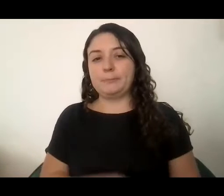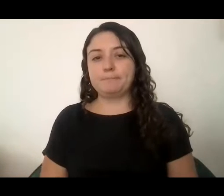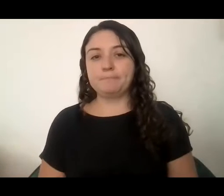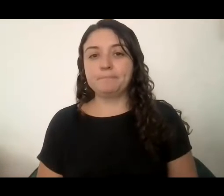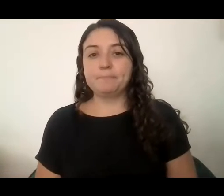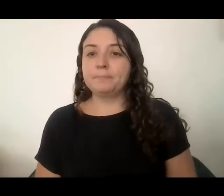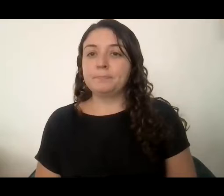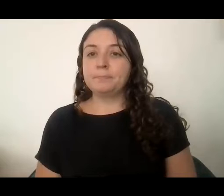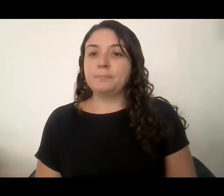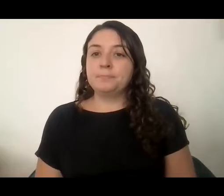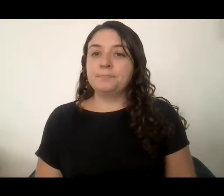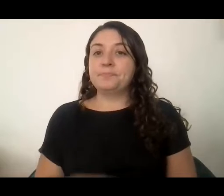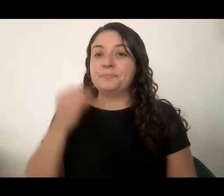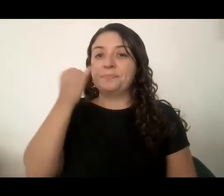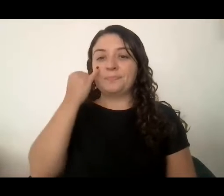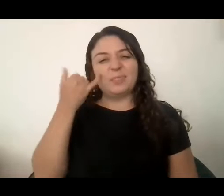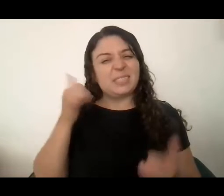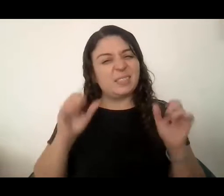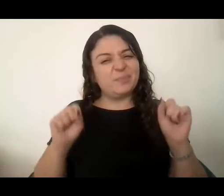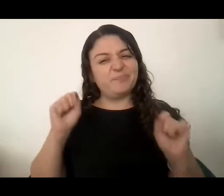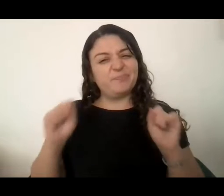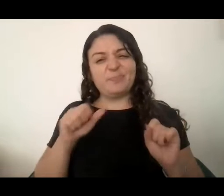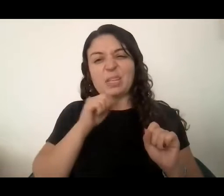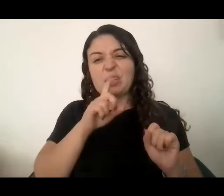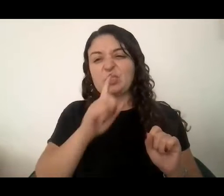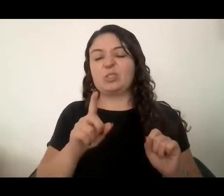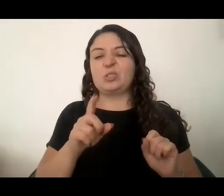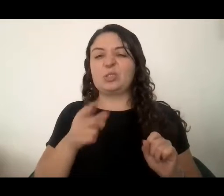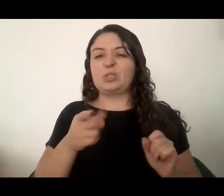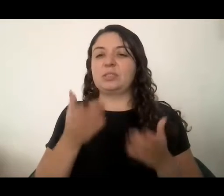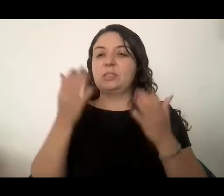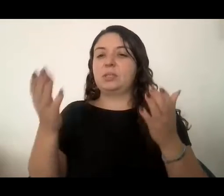feel a little unsure how to navigate, how to do that, I would suggest reaching out to a benefit